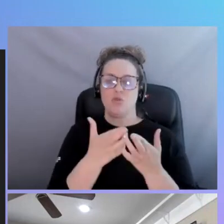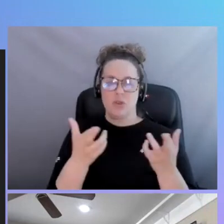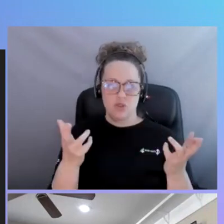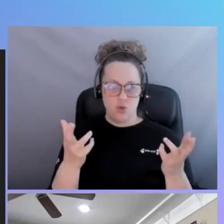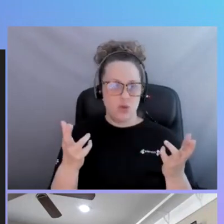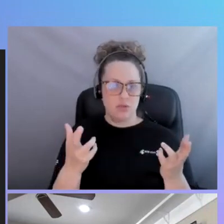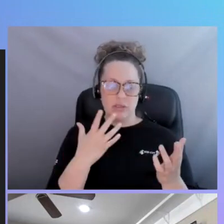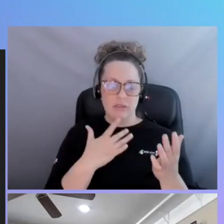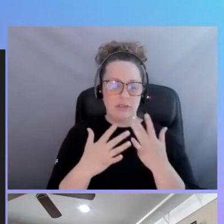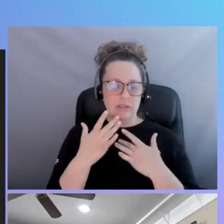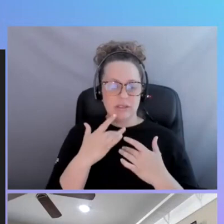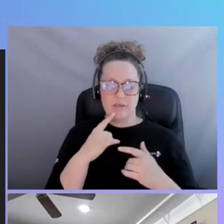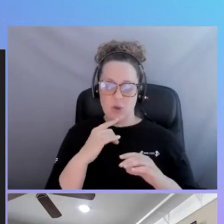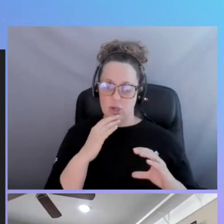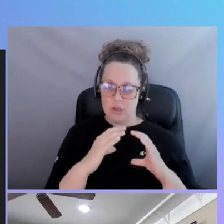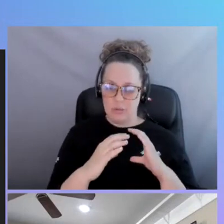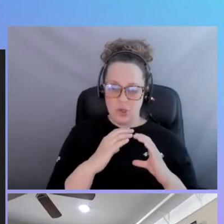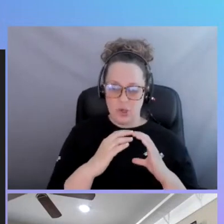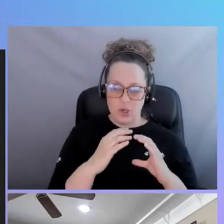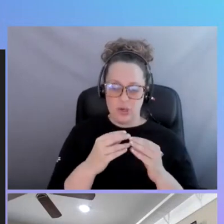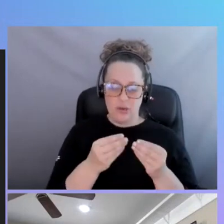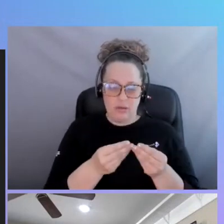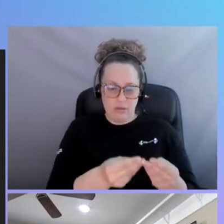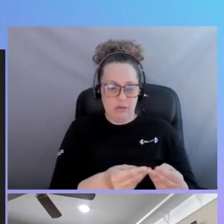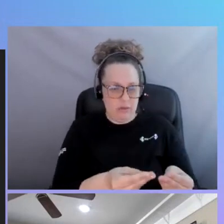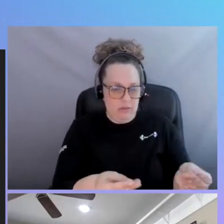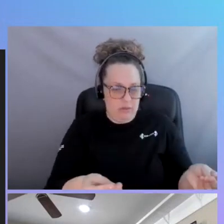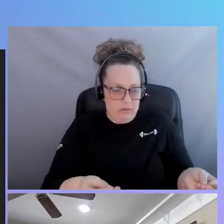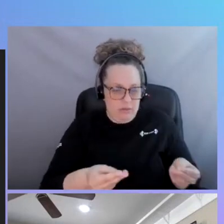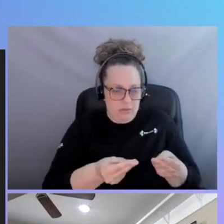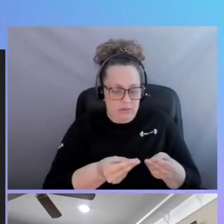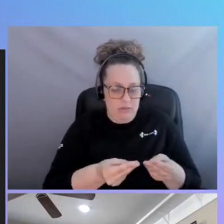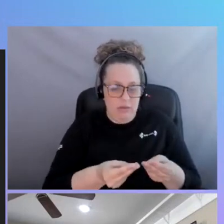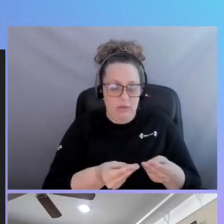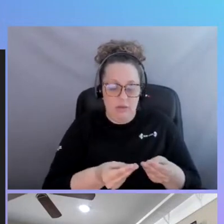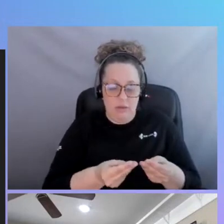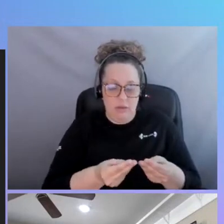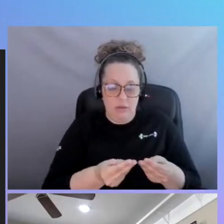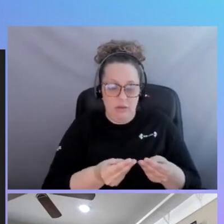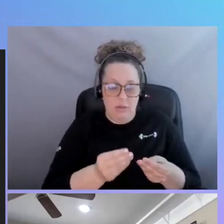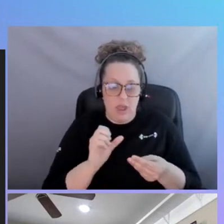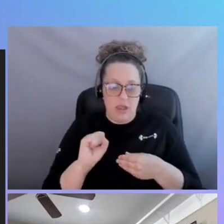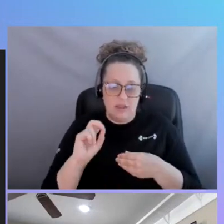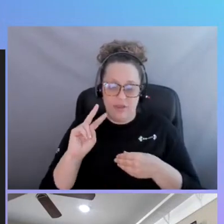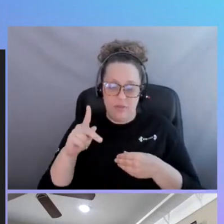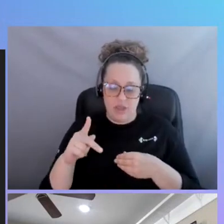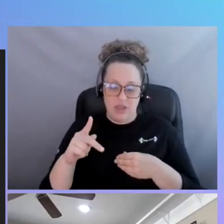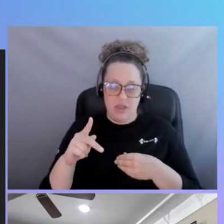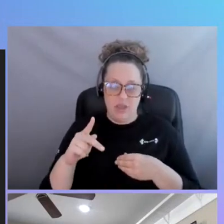as communication down, down and around you. But when you have, let's say, an SVP or even a C-suite person who could send an